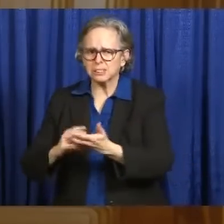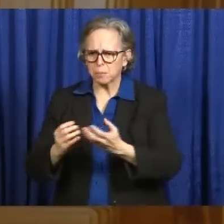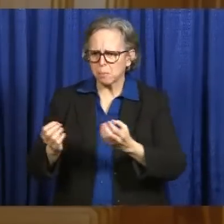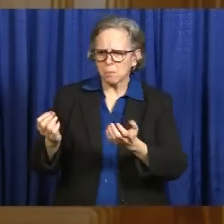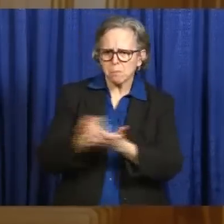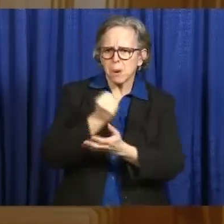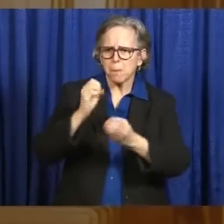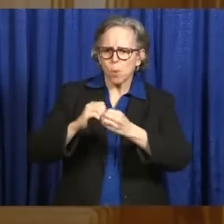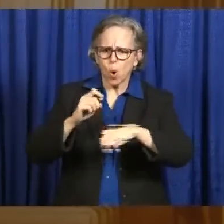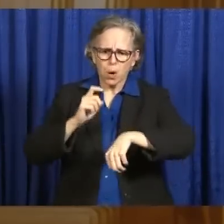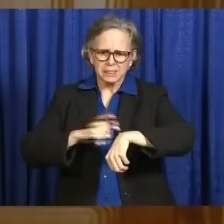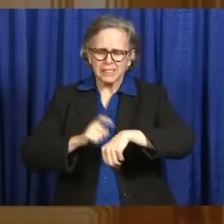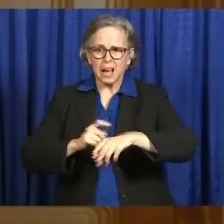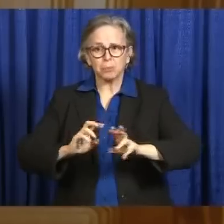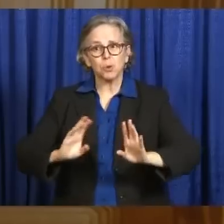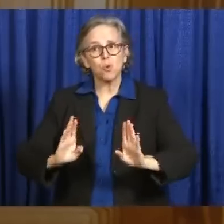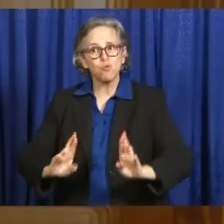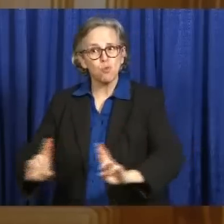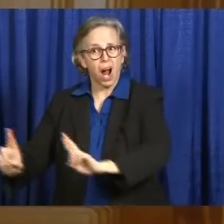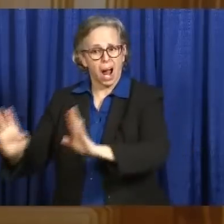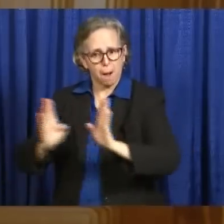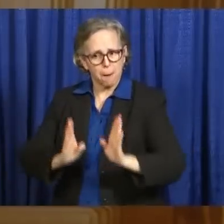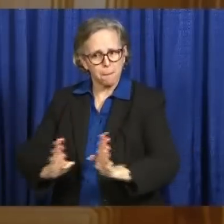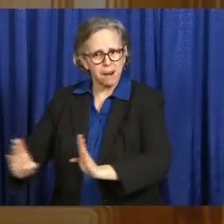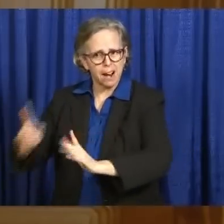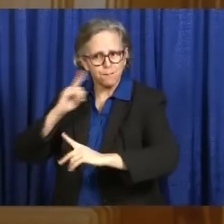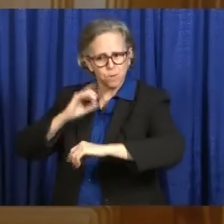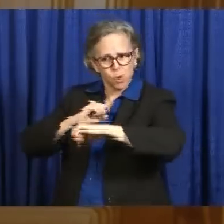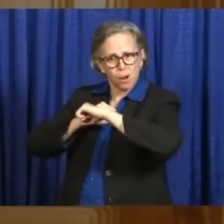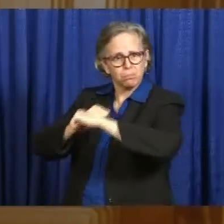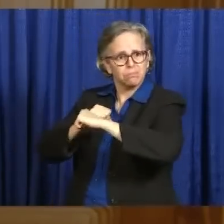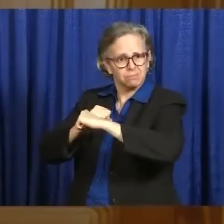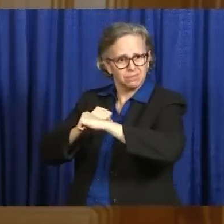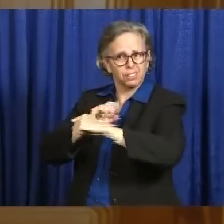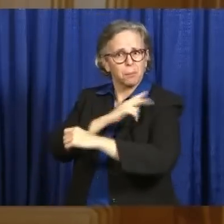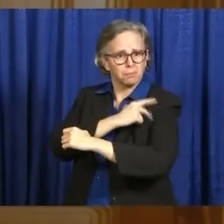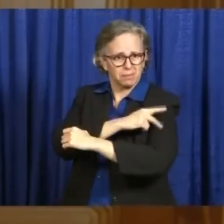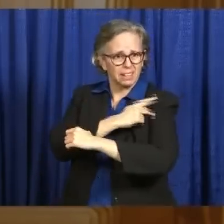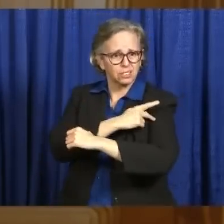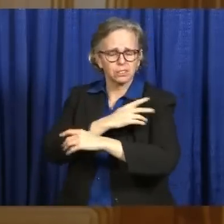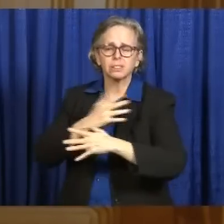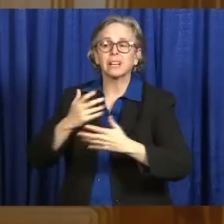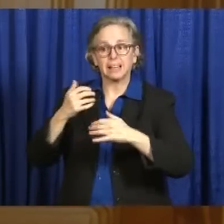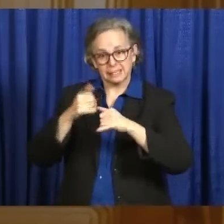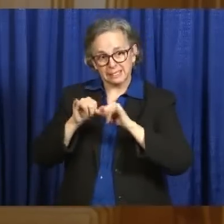THANK YOU VERY MUCH. IT MATTERS A LOT. IT IS BUYING OUR MEDICAL